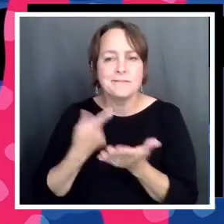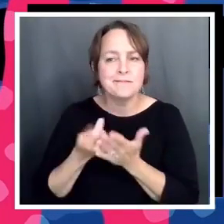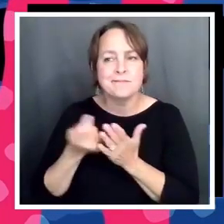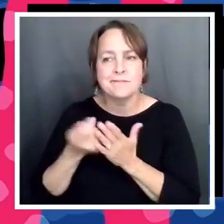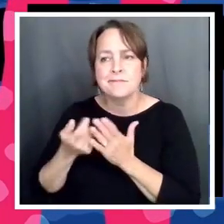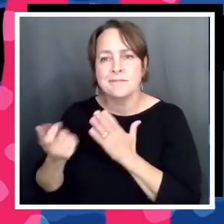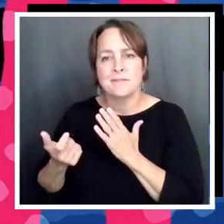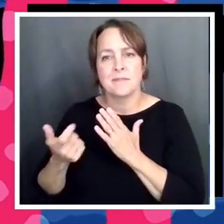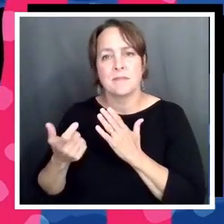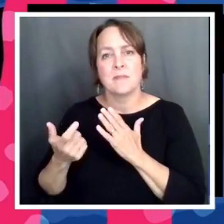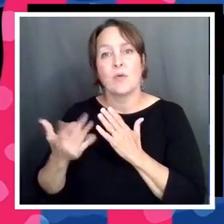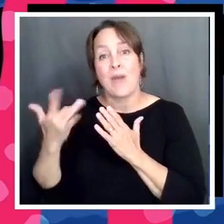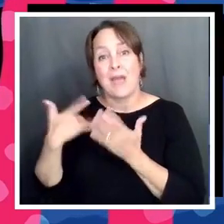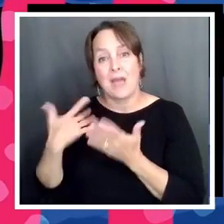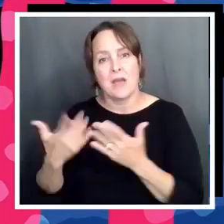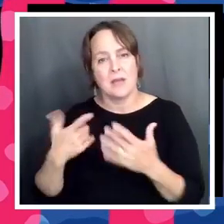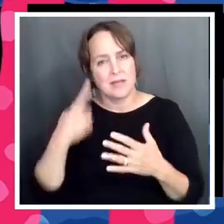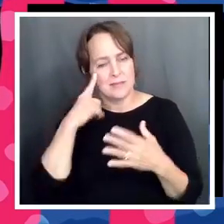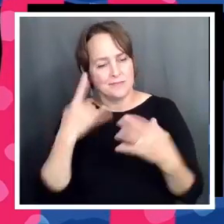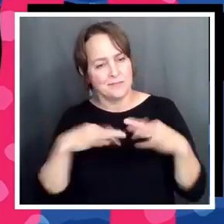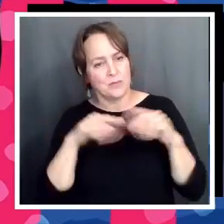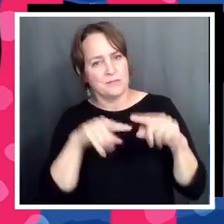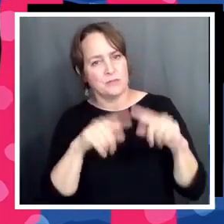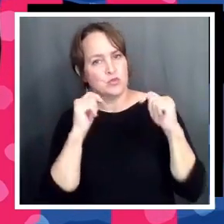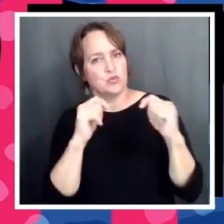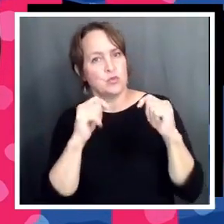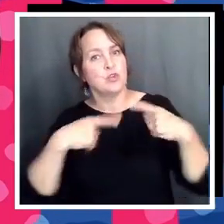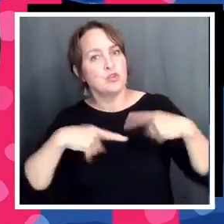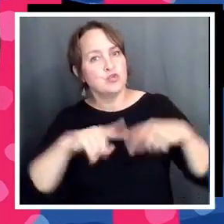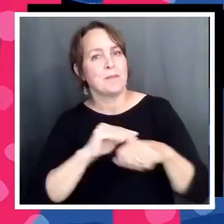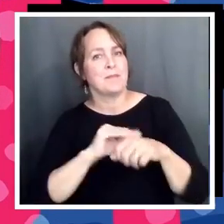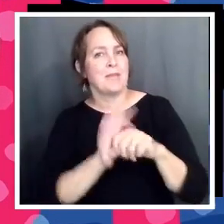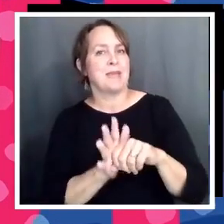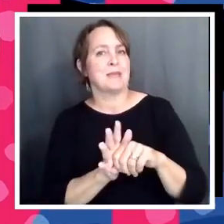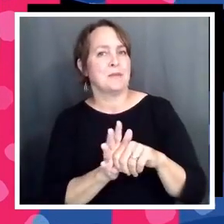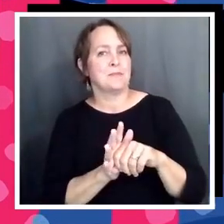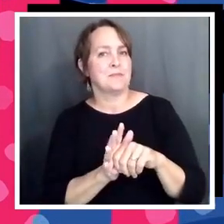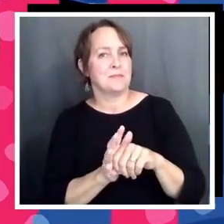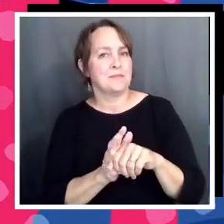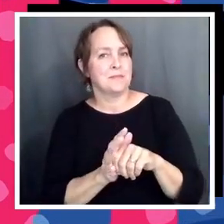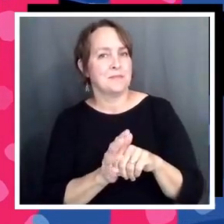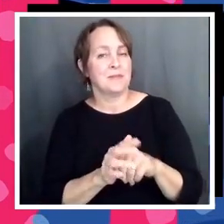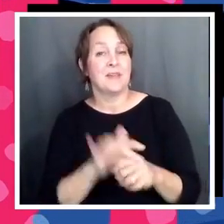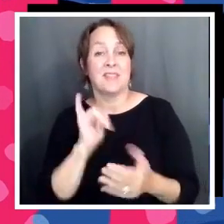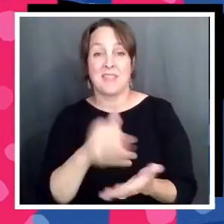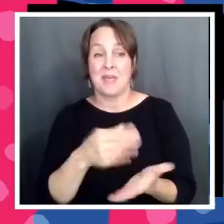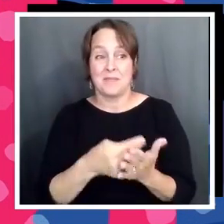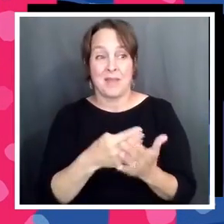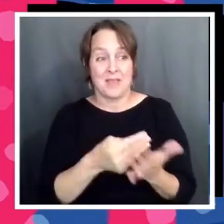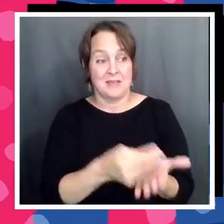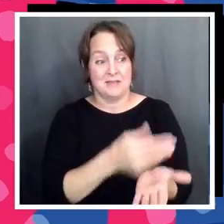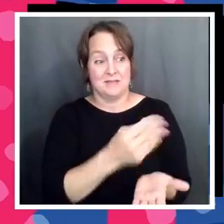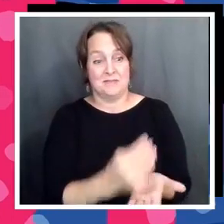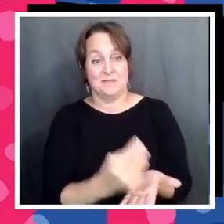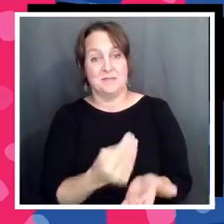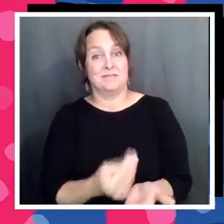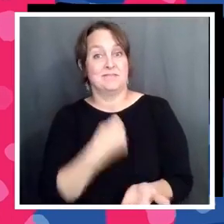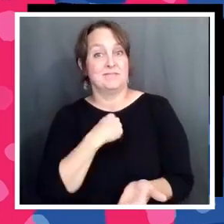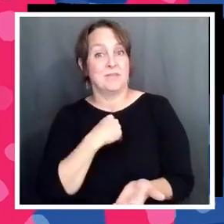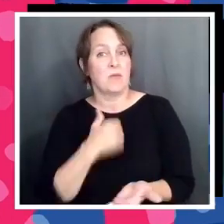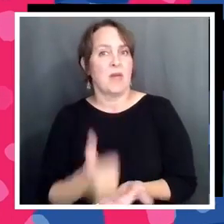ABLE TO AFFORD THE PERIOD IS